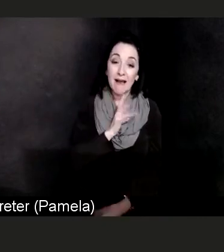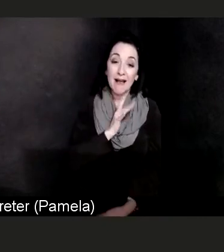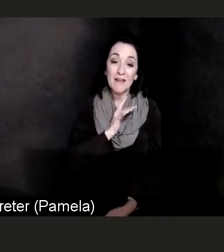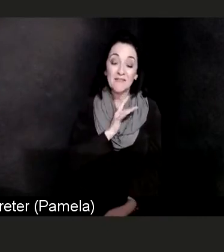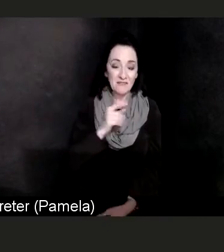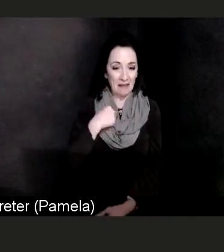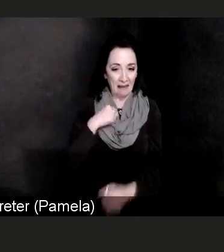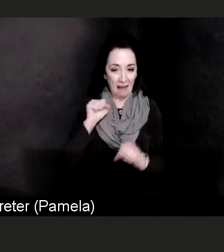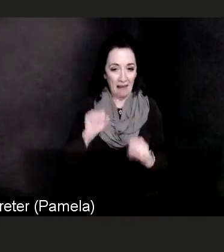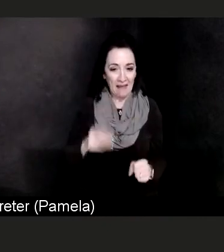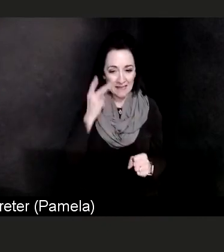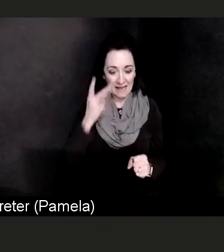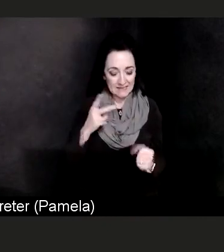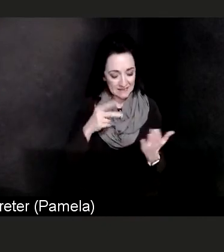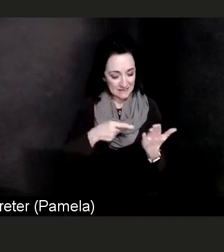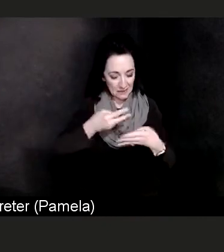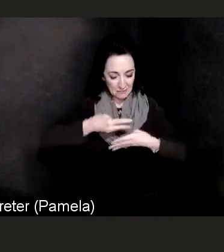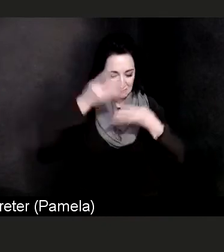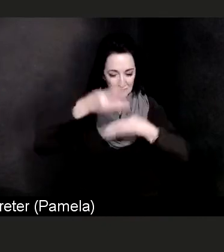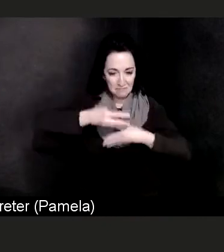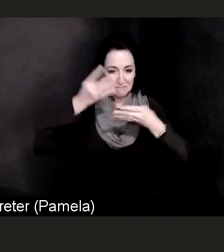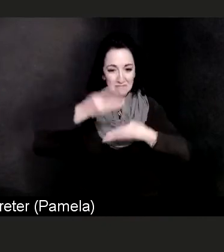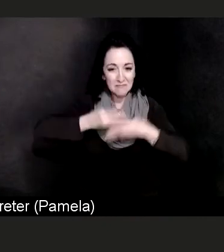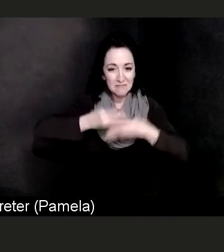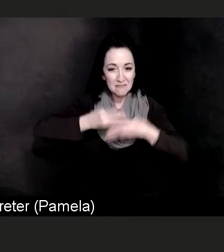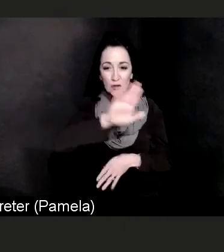and all your responses and messages,